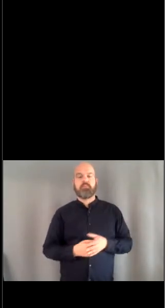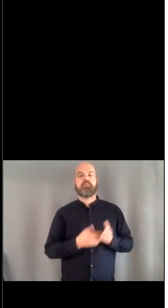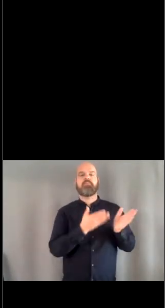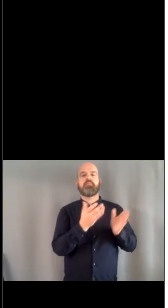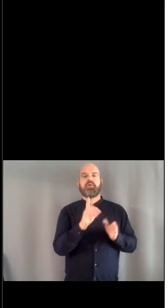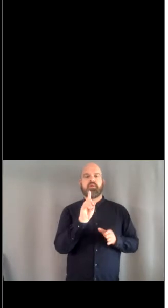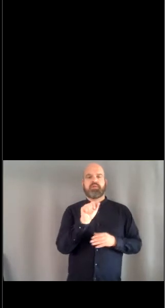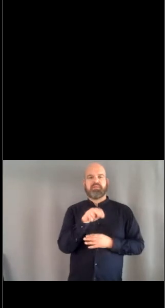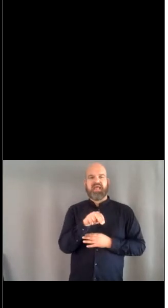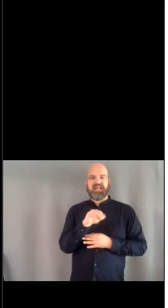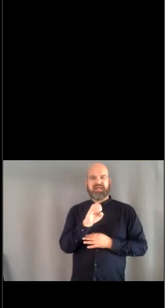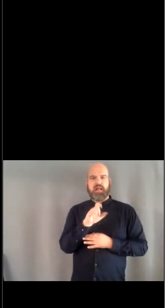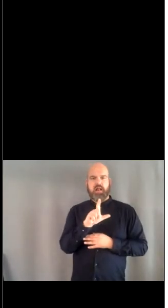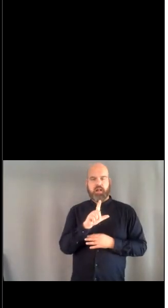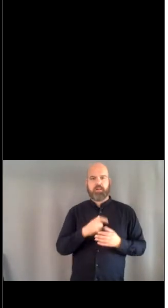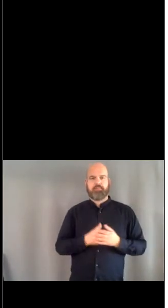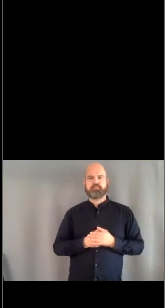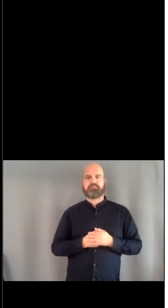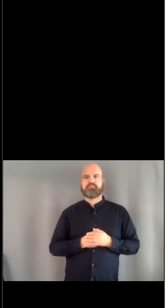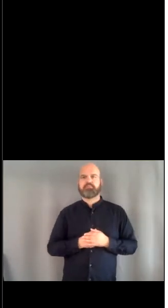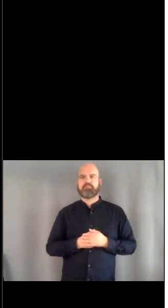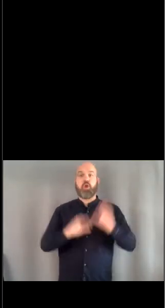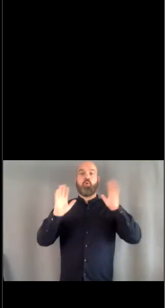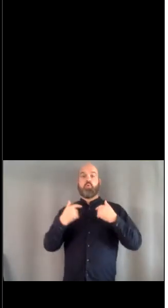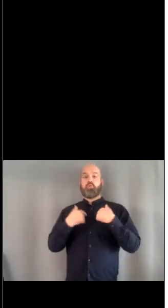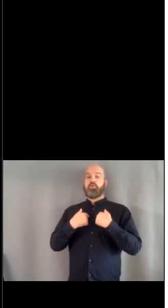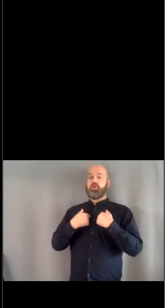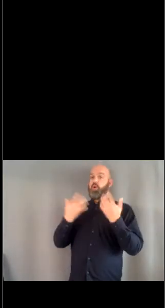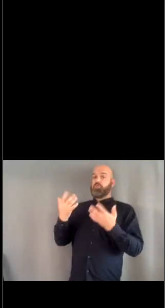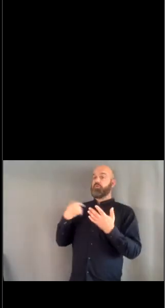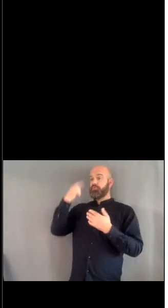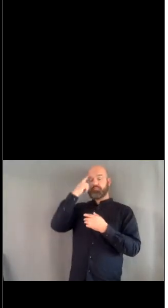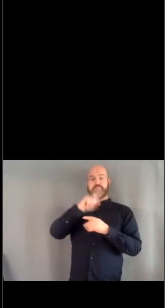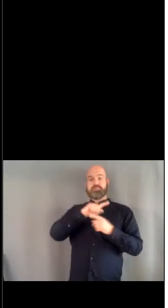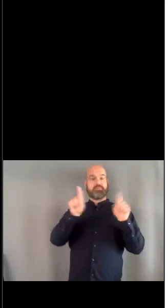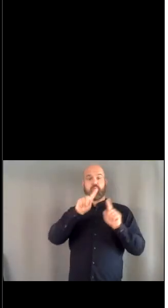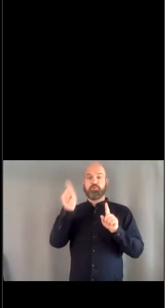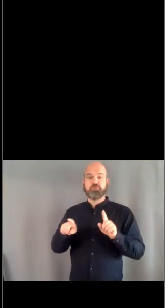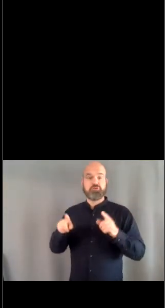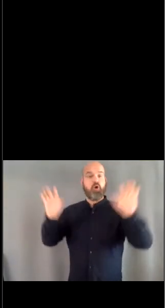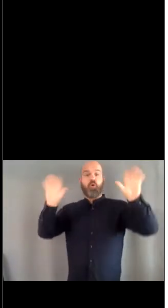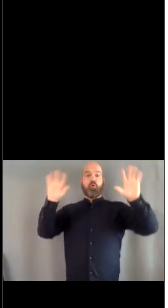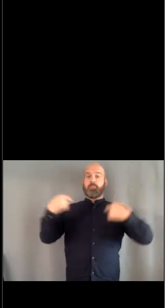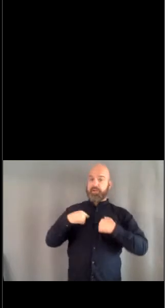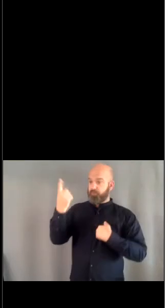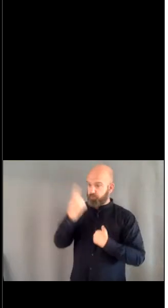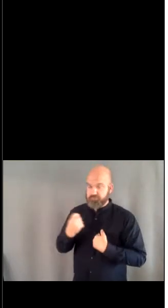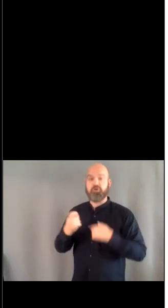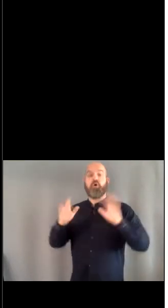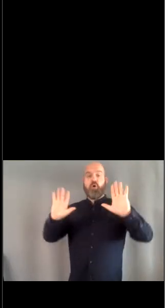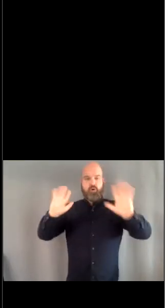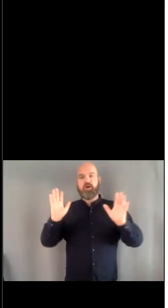I thought you were asking me a new one. I think that's the main one. I mean, of course,